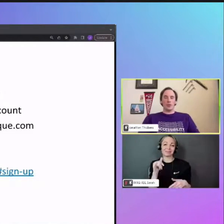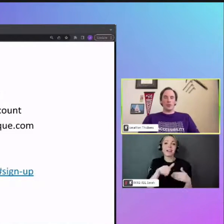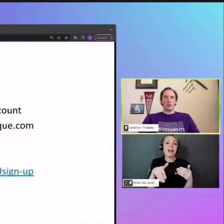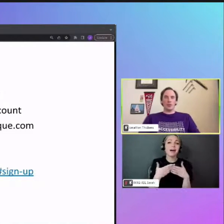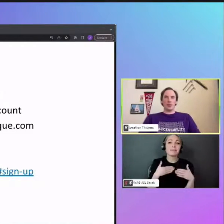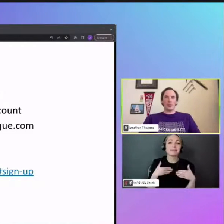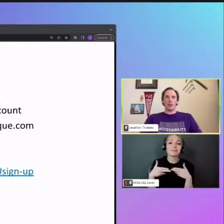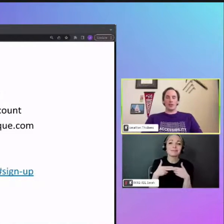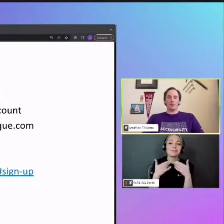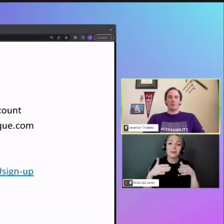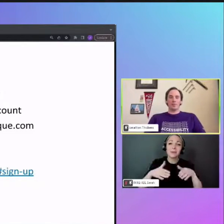for the rest of the session.